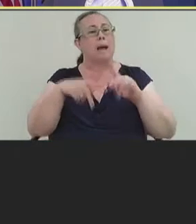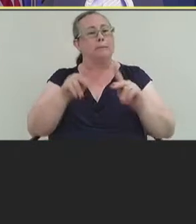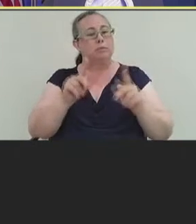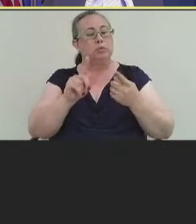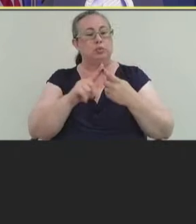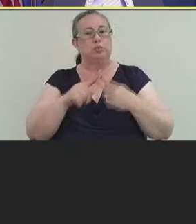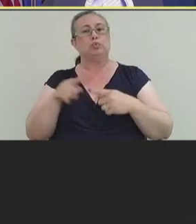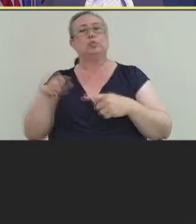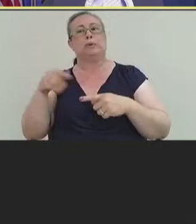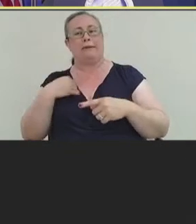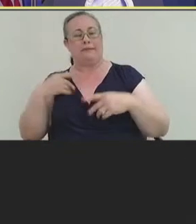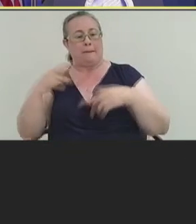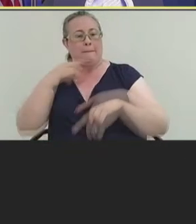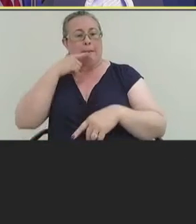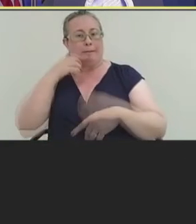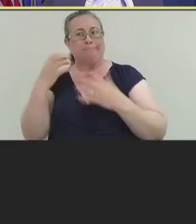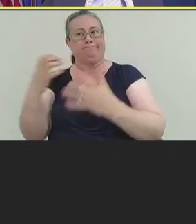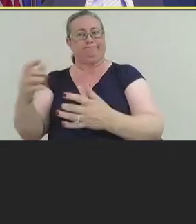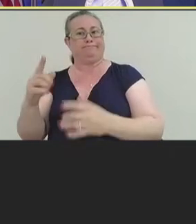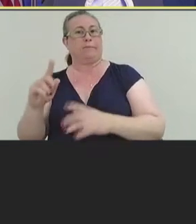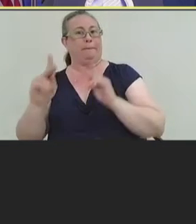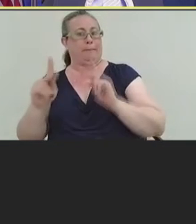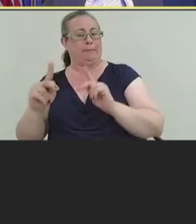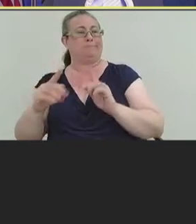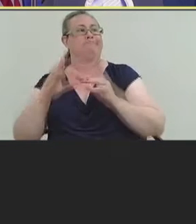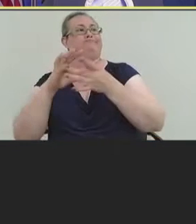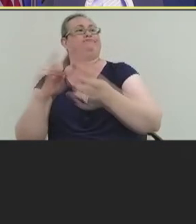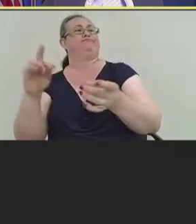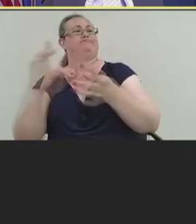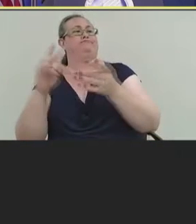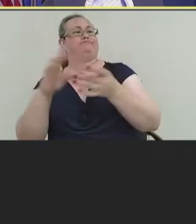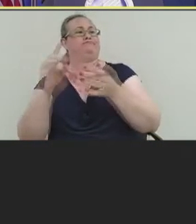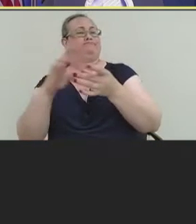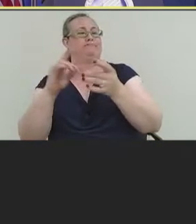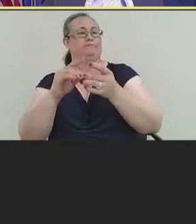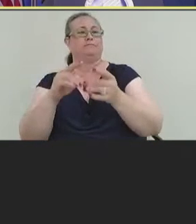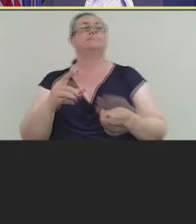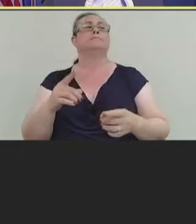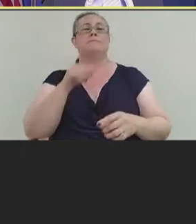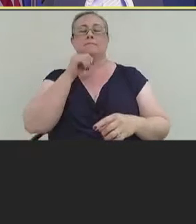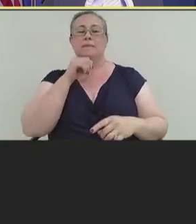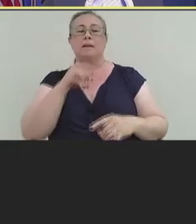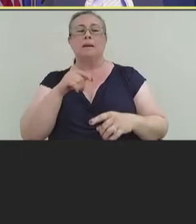do so. The deadline to request a space for public comment during this meeting has passed. However,